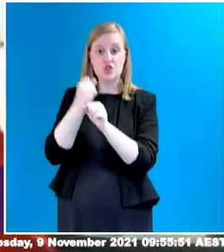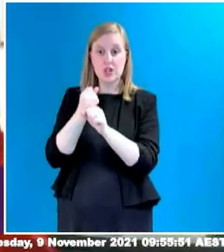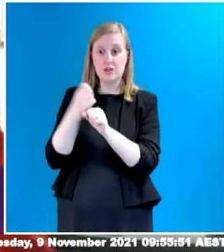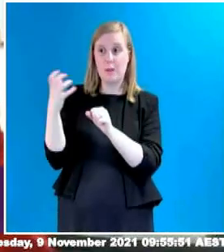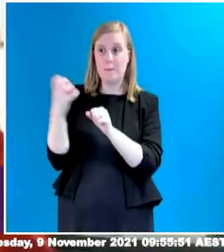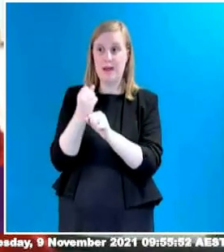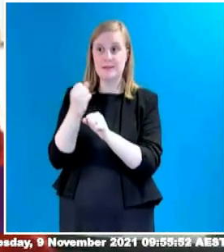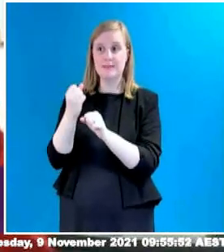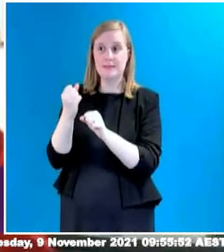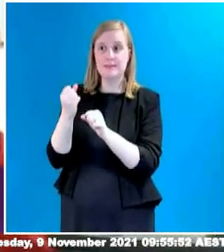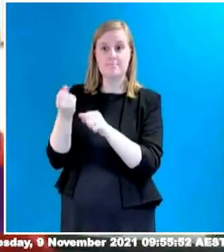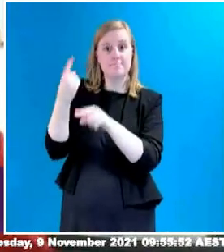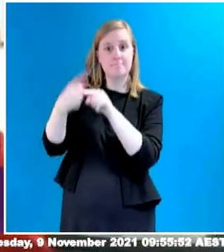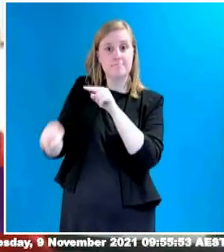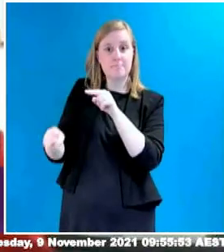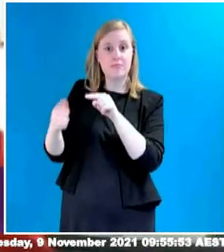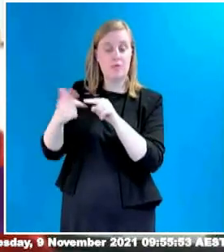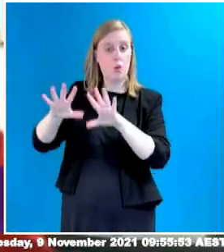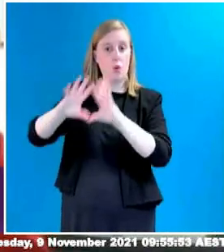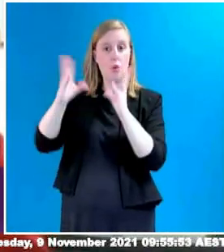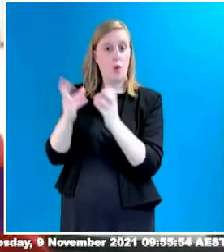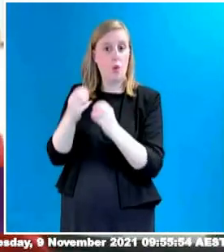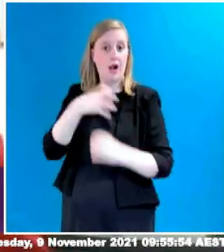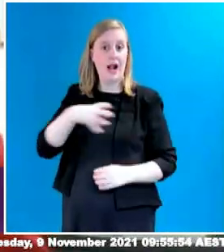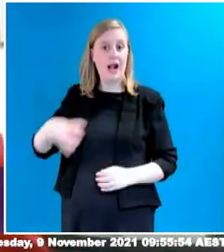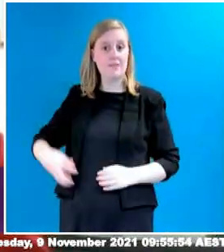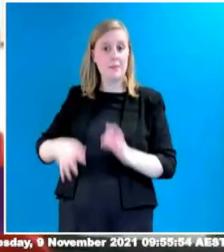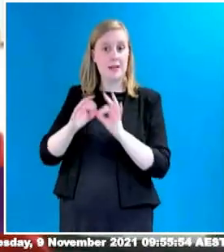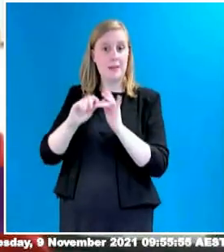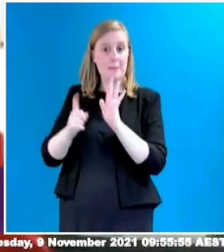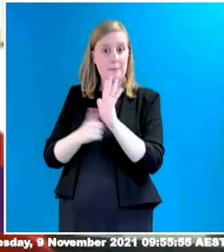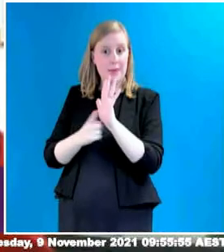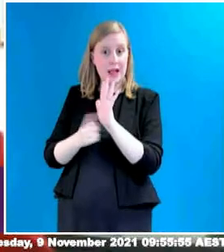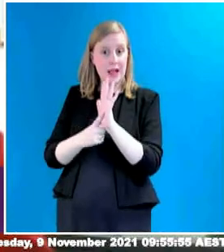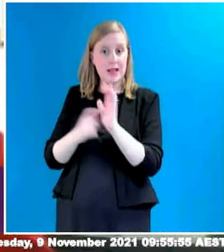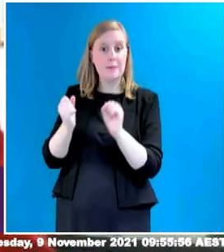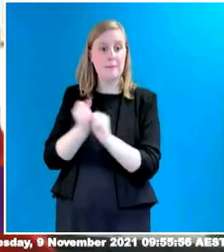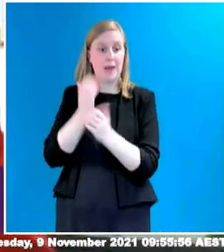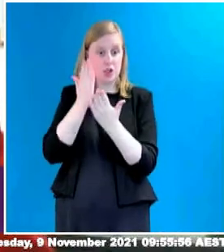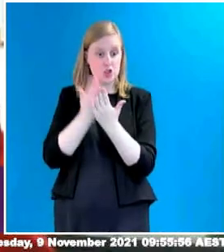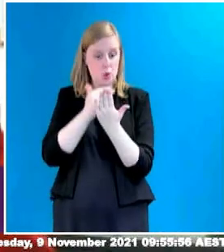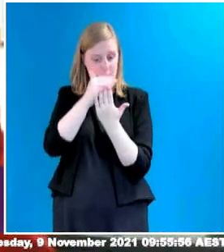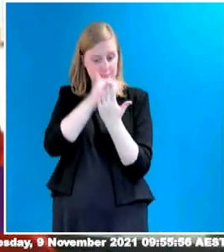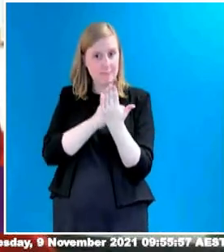That is a filter for checking whether limitations are proportionate under section 28.